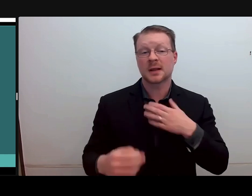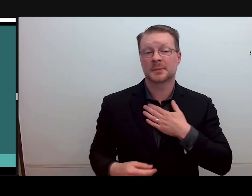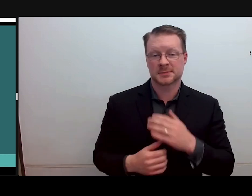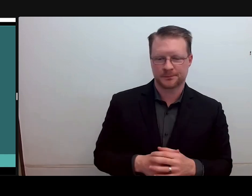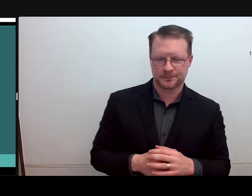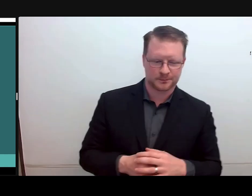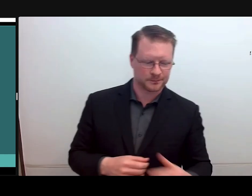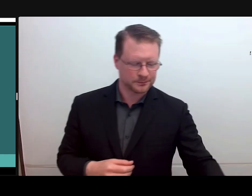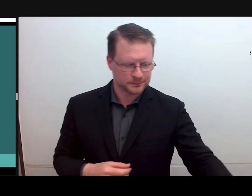Next slide, please.